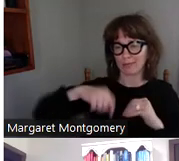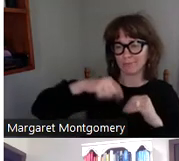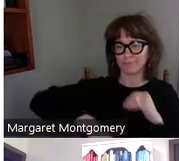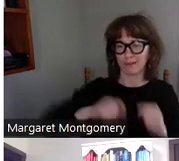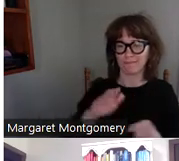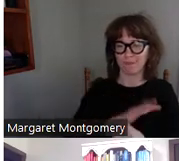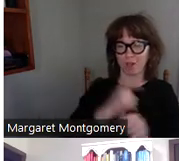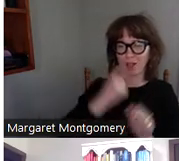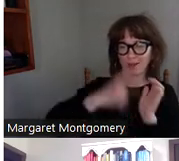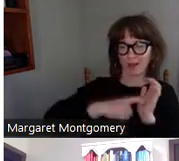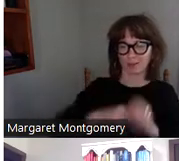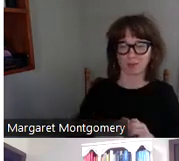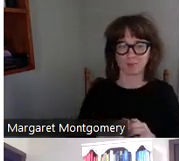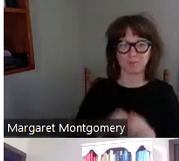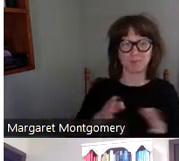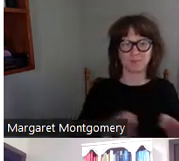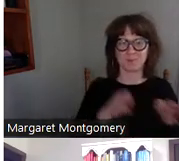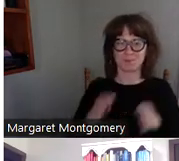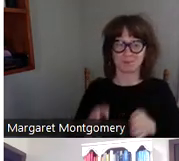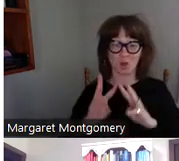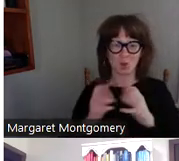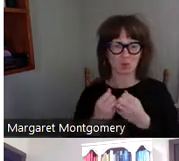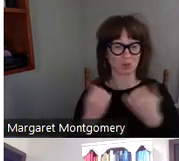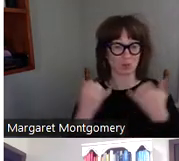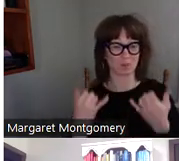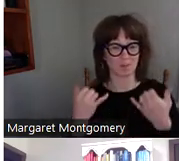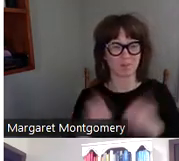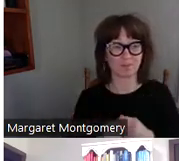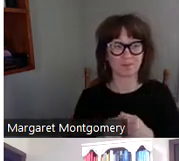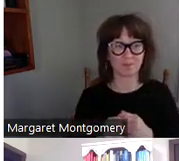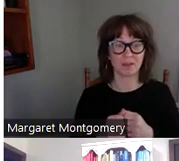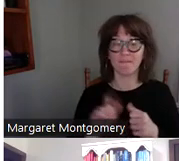webinar so we'll start with a quick and 97 pool.